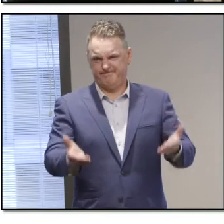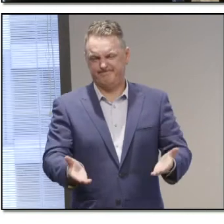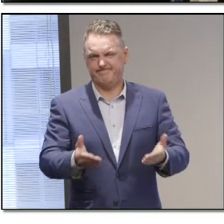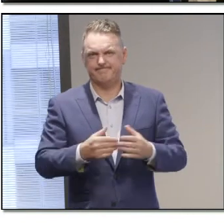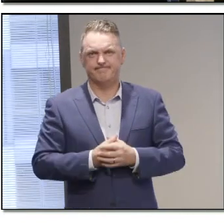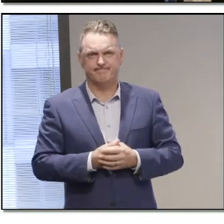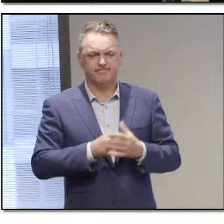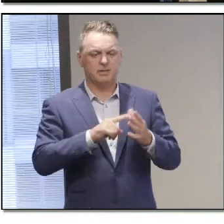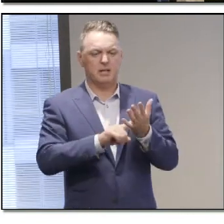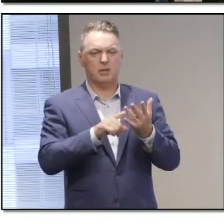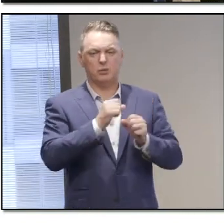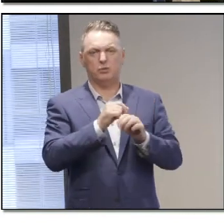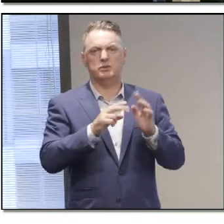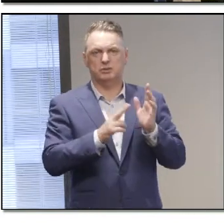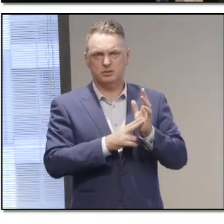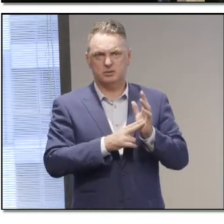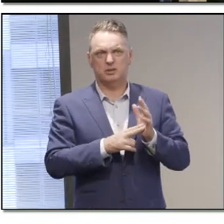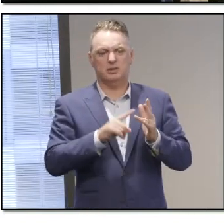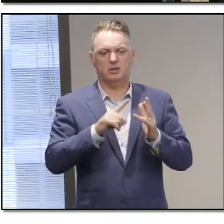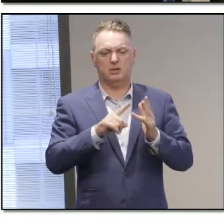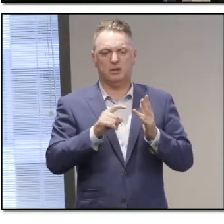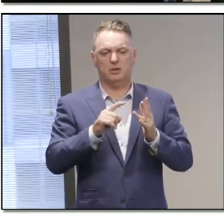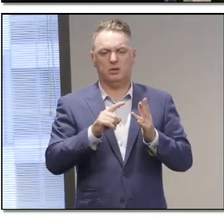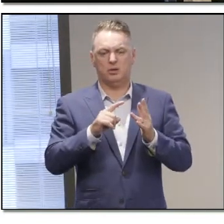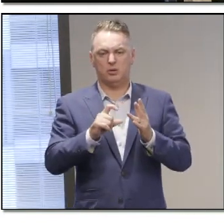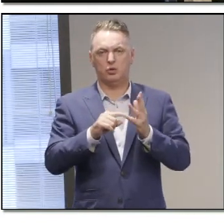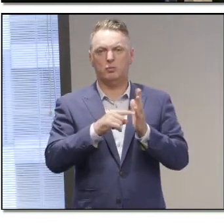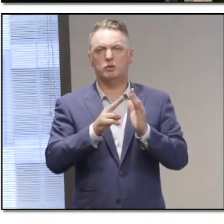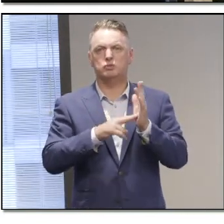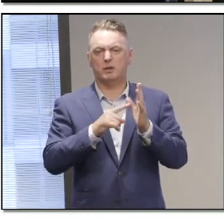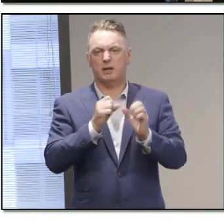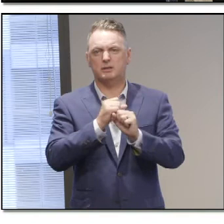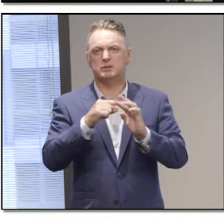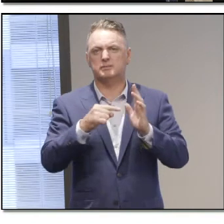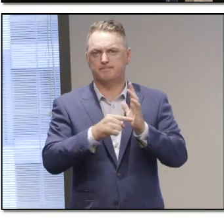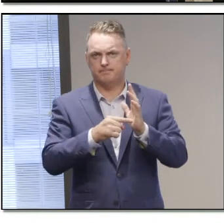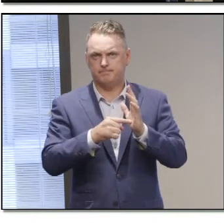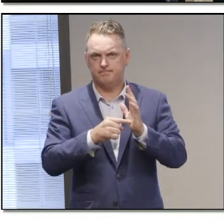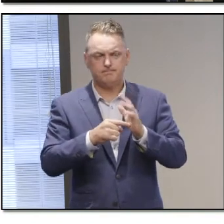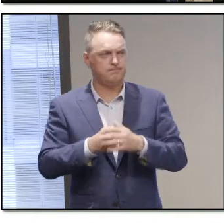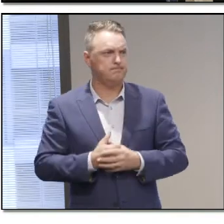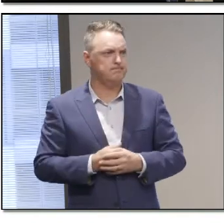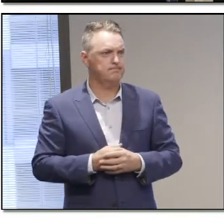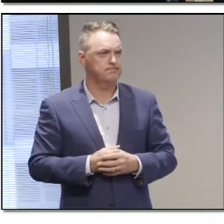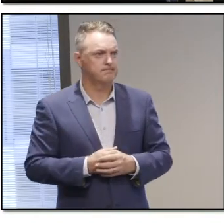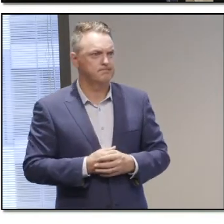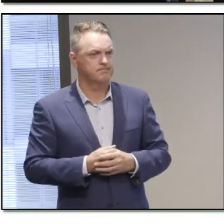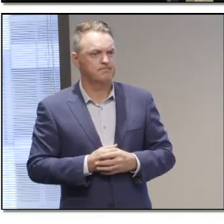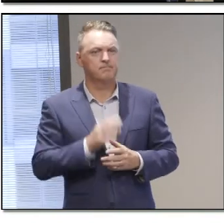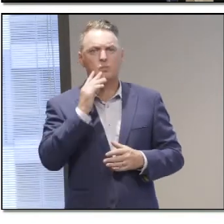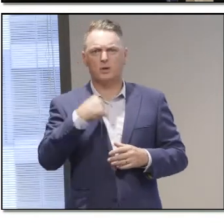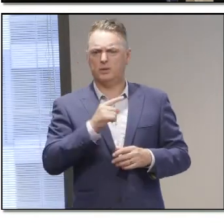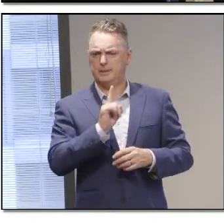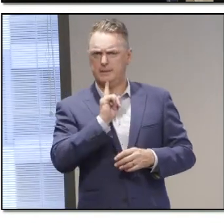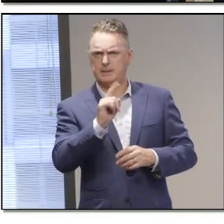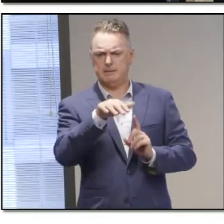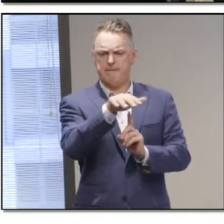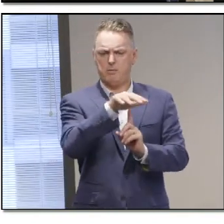allergens and occupational agents. When we talk about environmental contributions to disease,